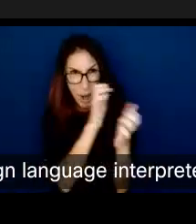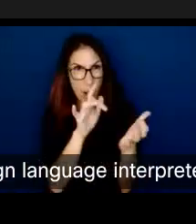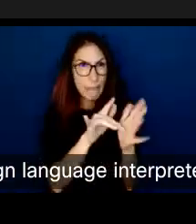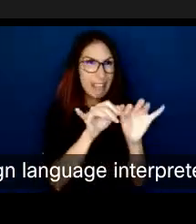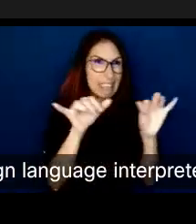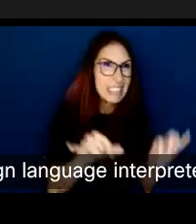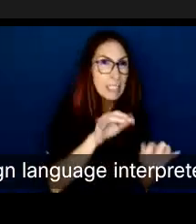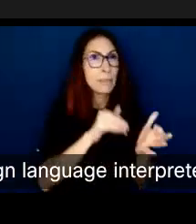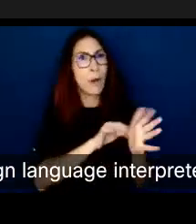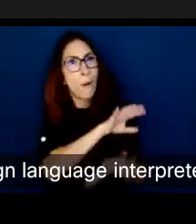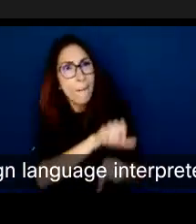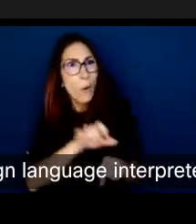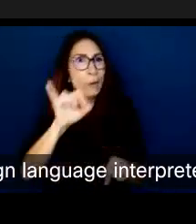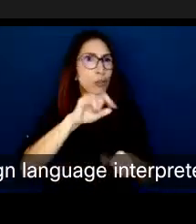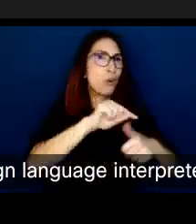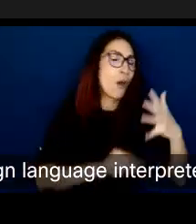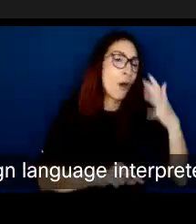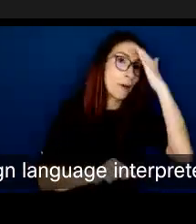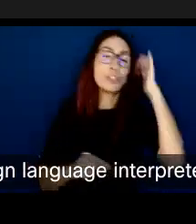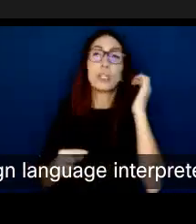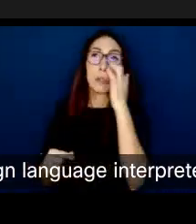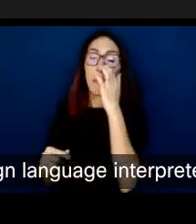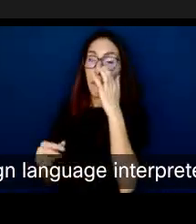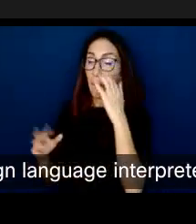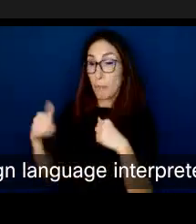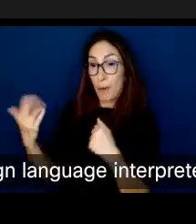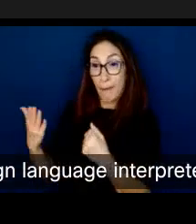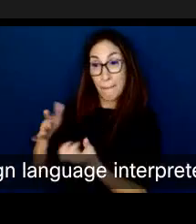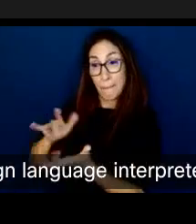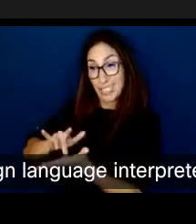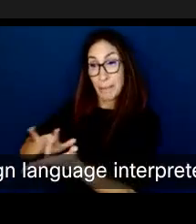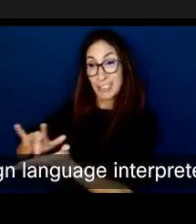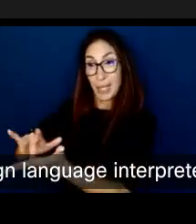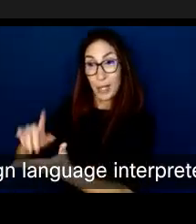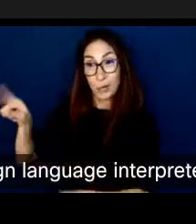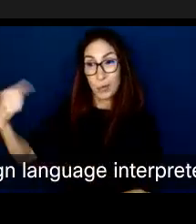thing to a person's life. It's important to have medical care,